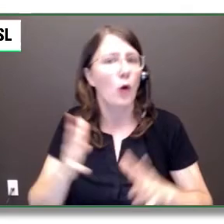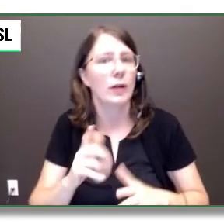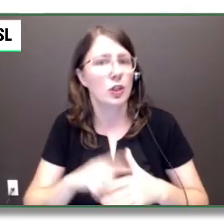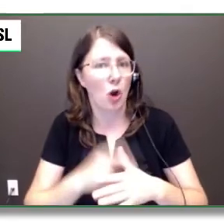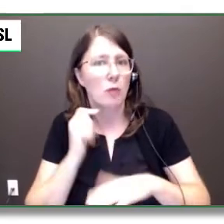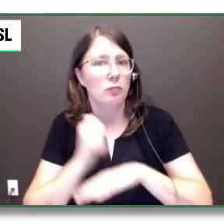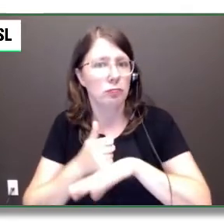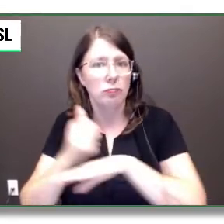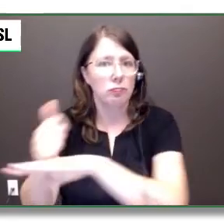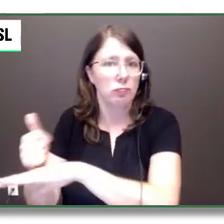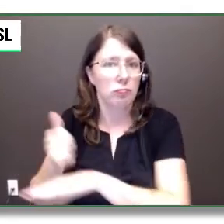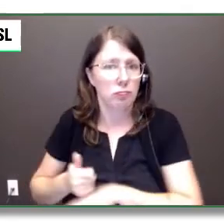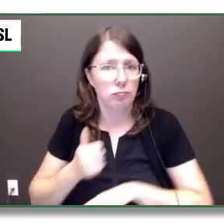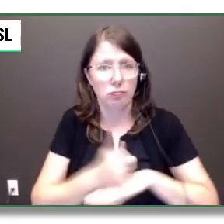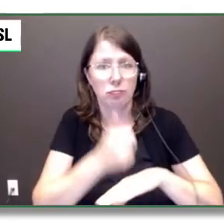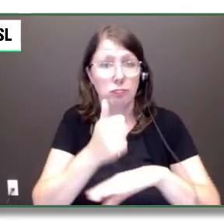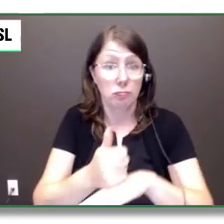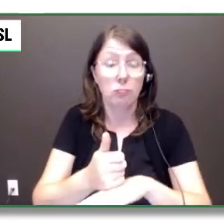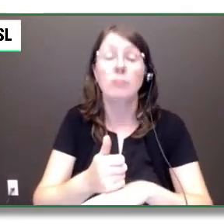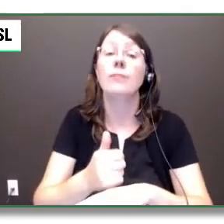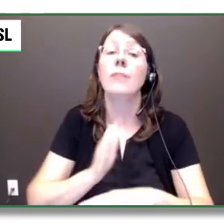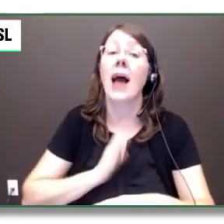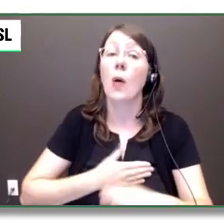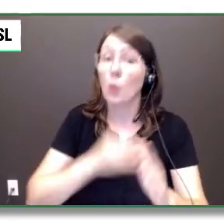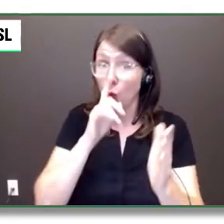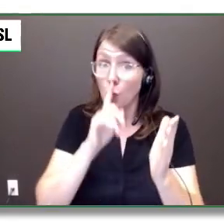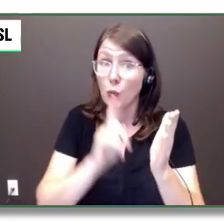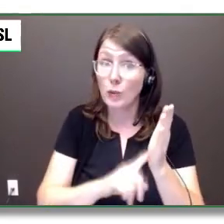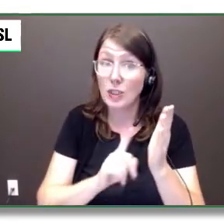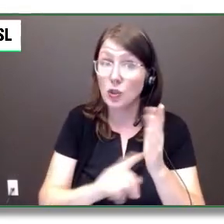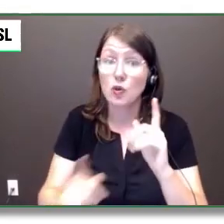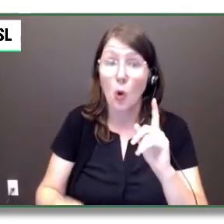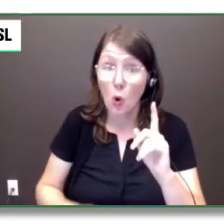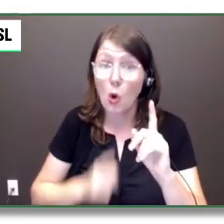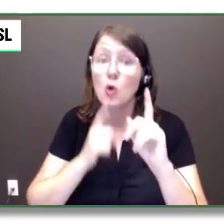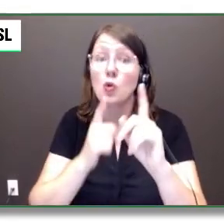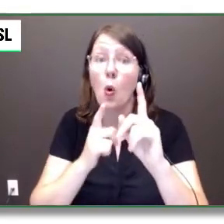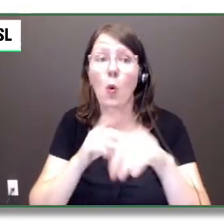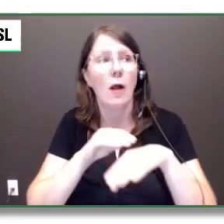national park standards just like in Toronto and so I think every two and a